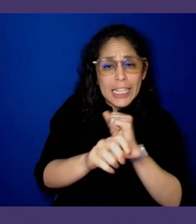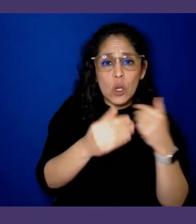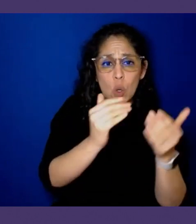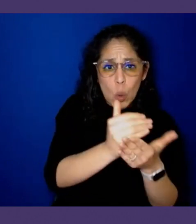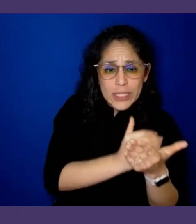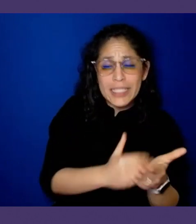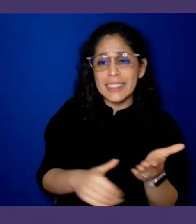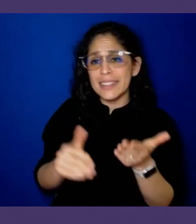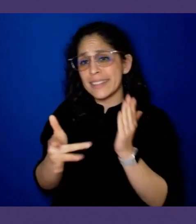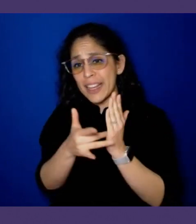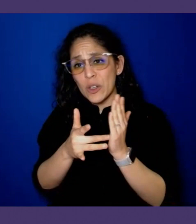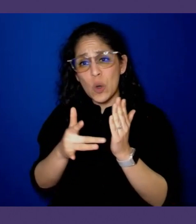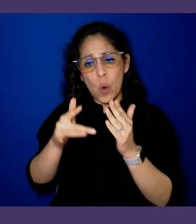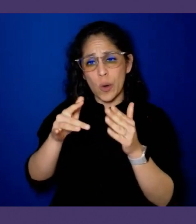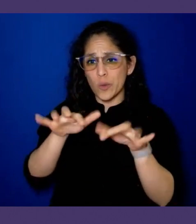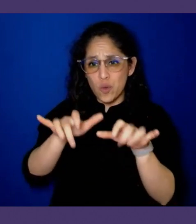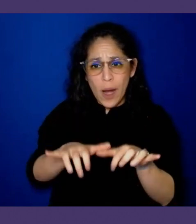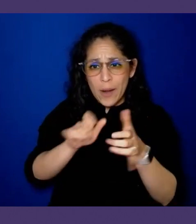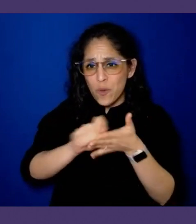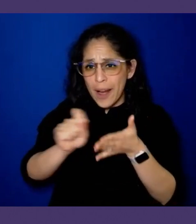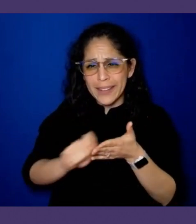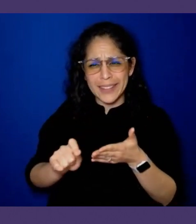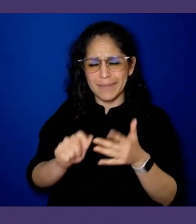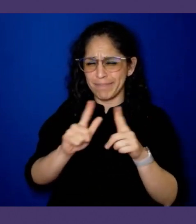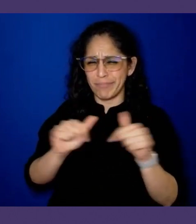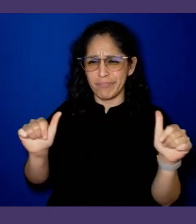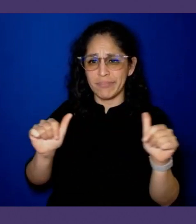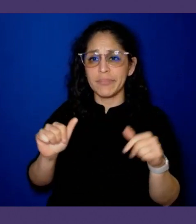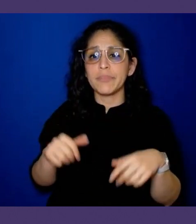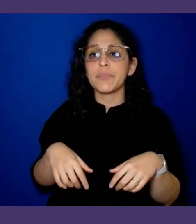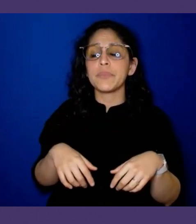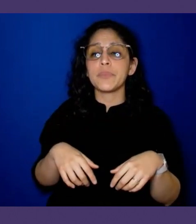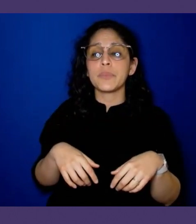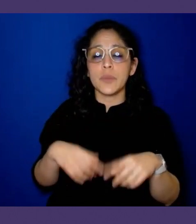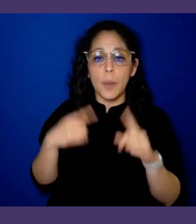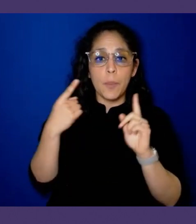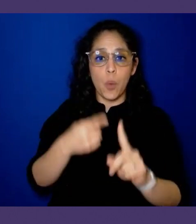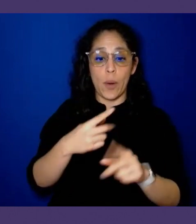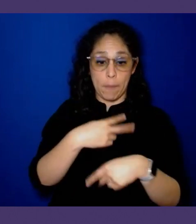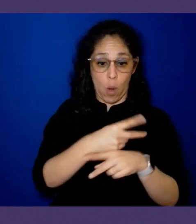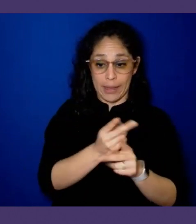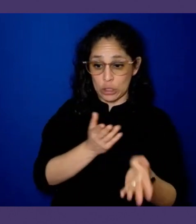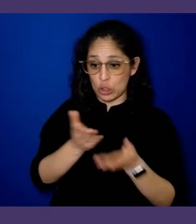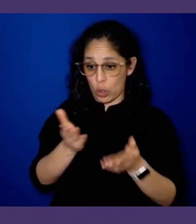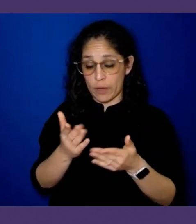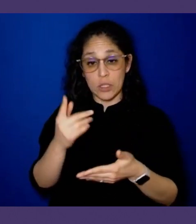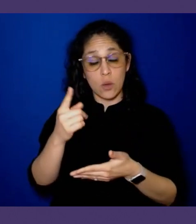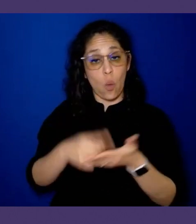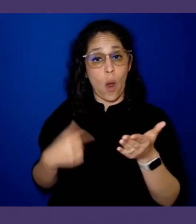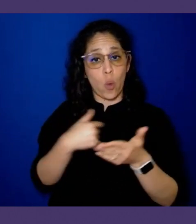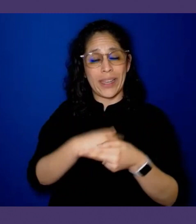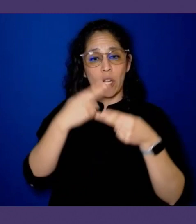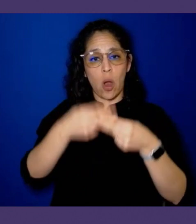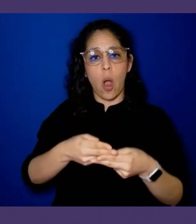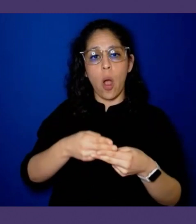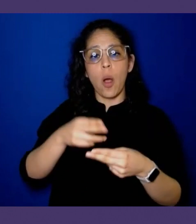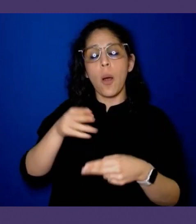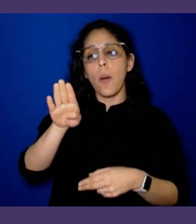But of course, our ultimate goal is that products and services are what we call born accessible, so that people with disabilities can